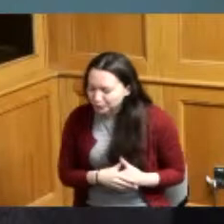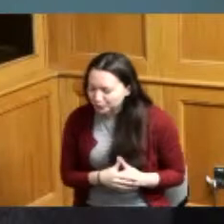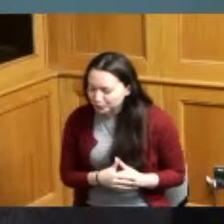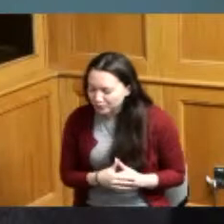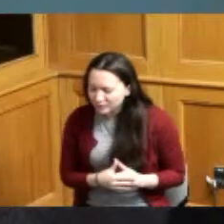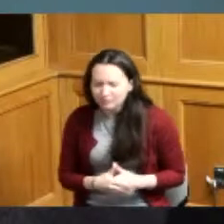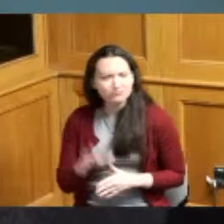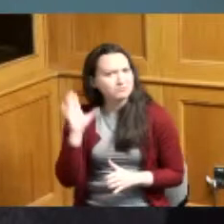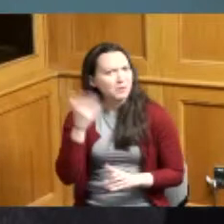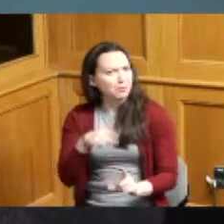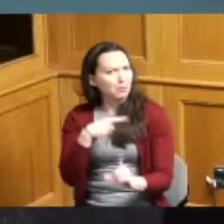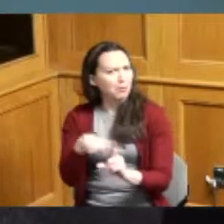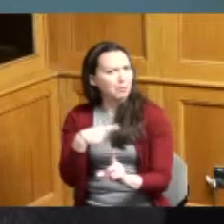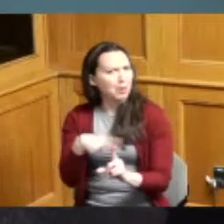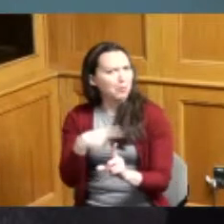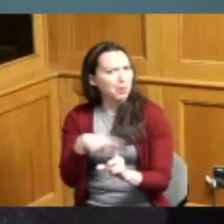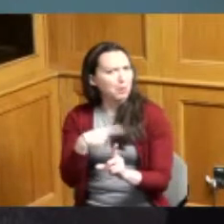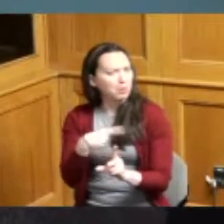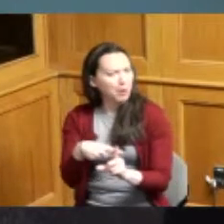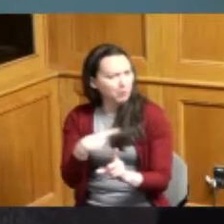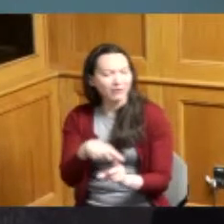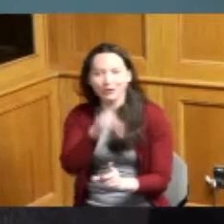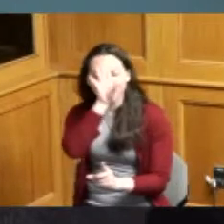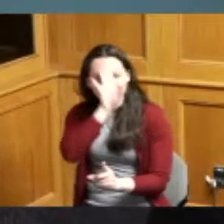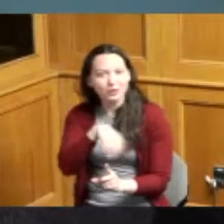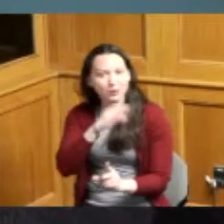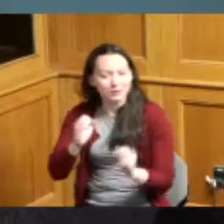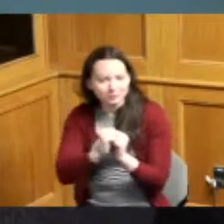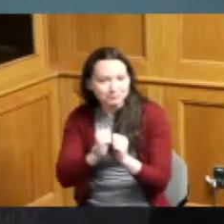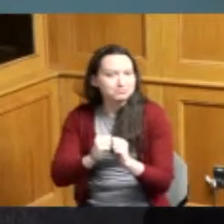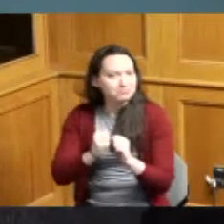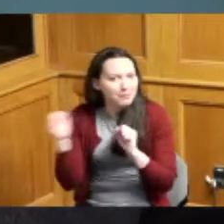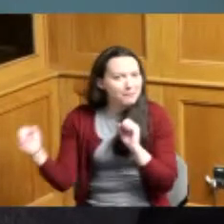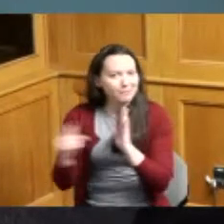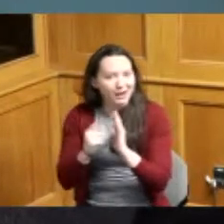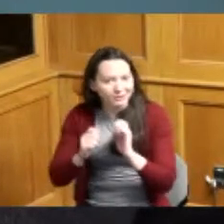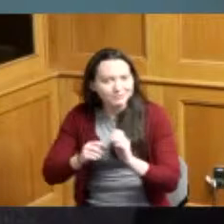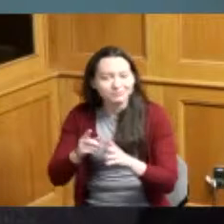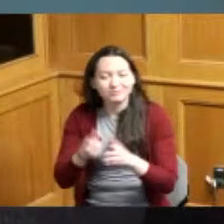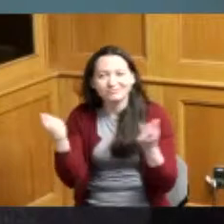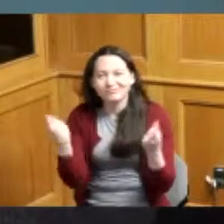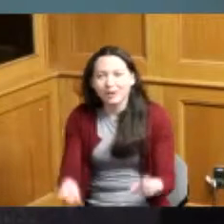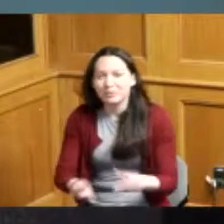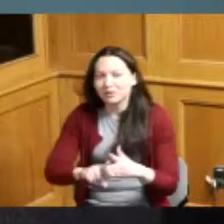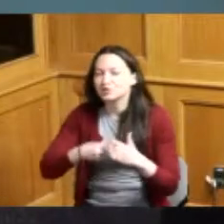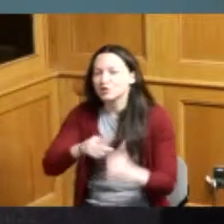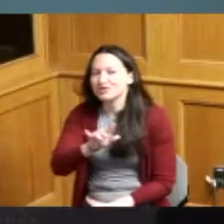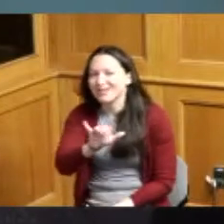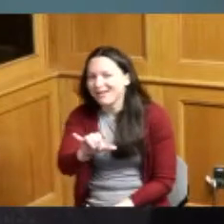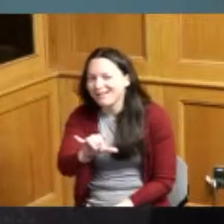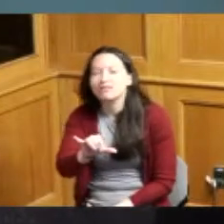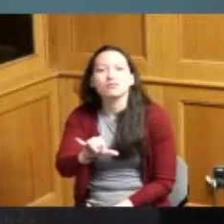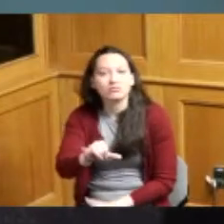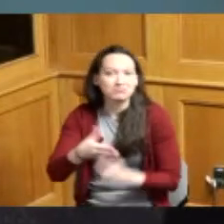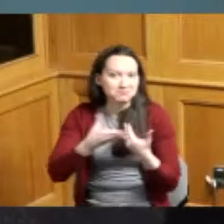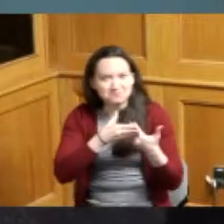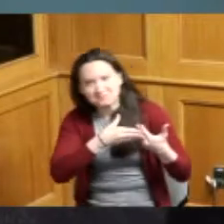very positive so I know that it's going to be back up in July and obviously throughout till